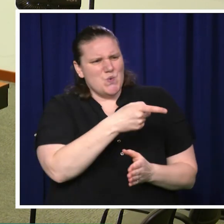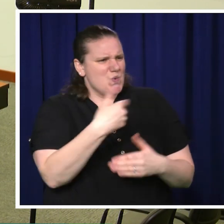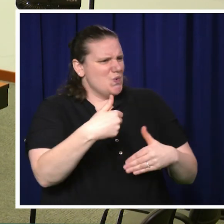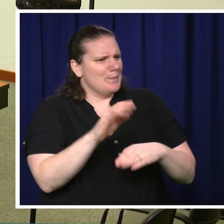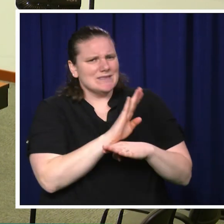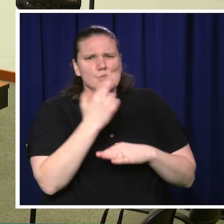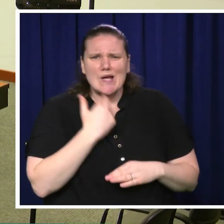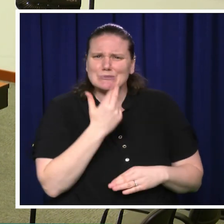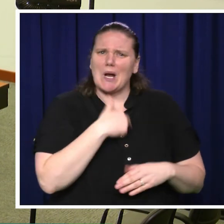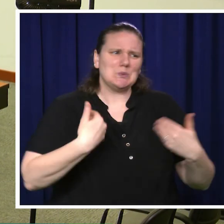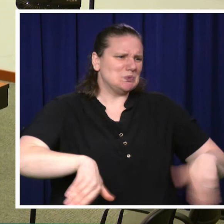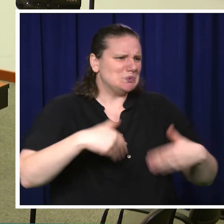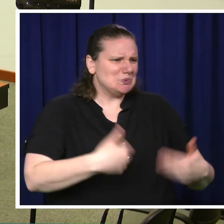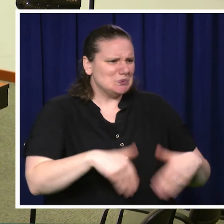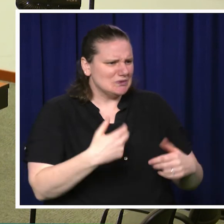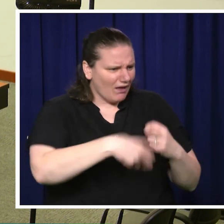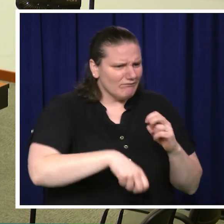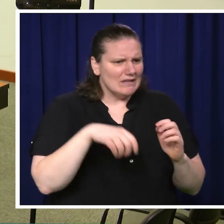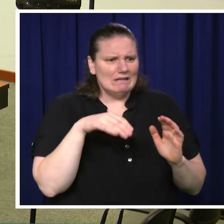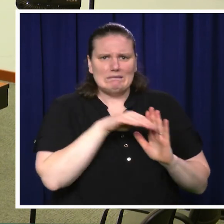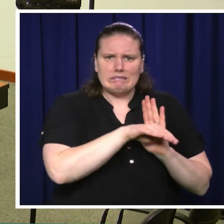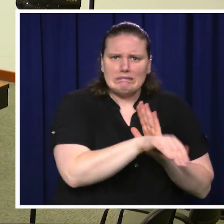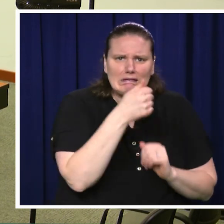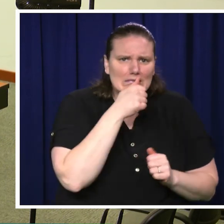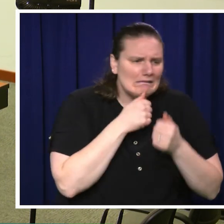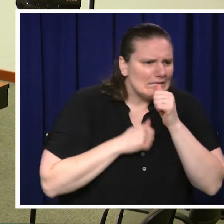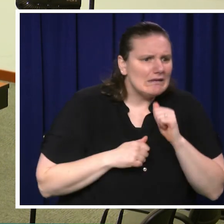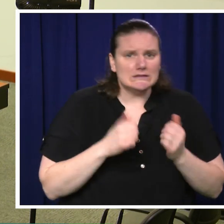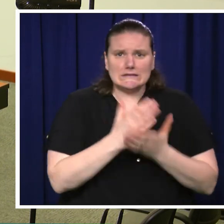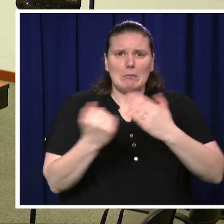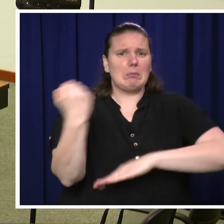We recognize that businesses, especially restaurants, have suffered over the last year.